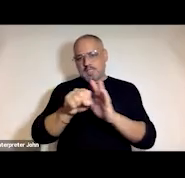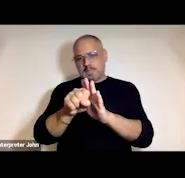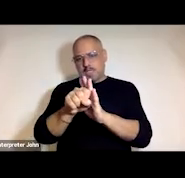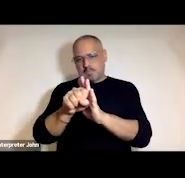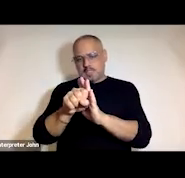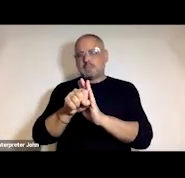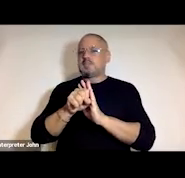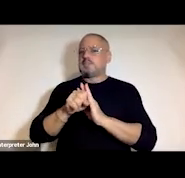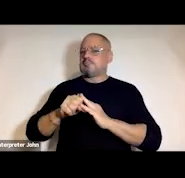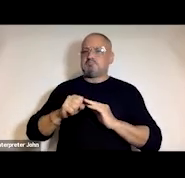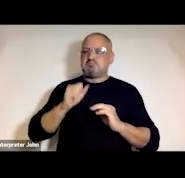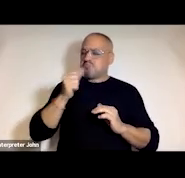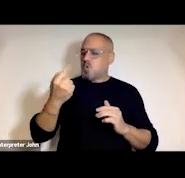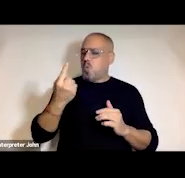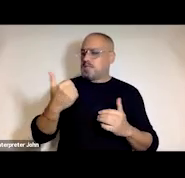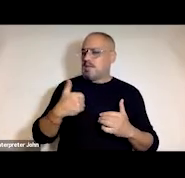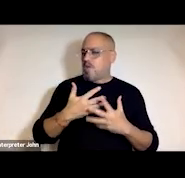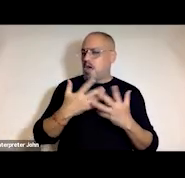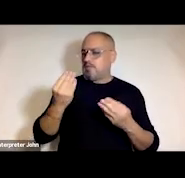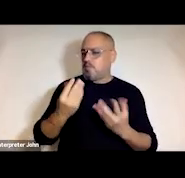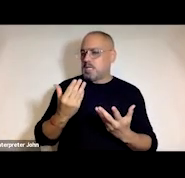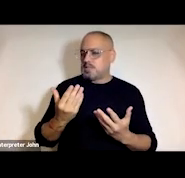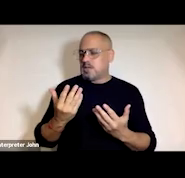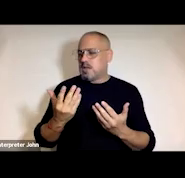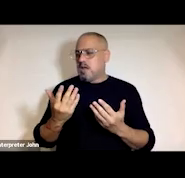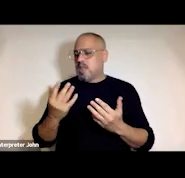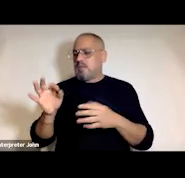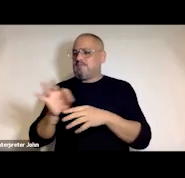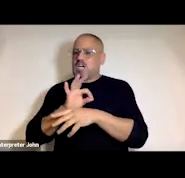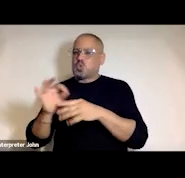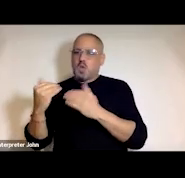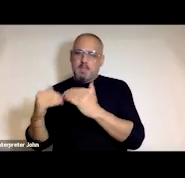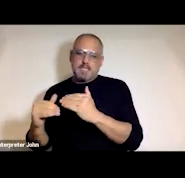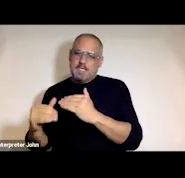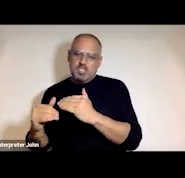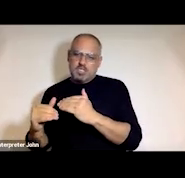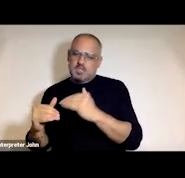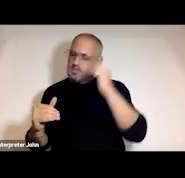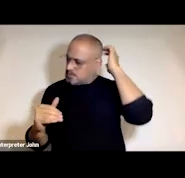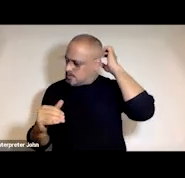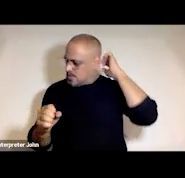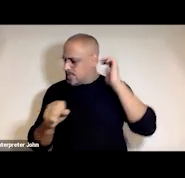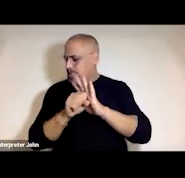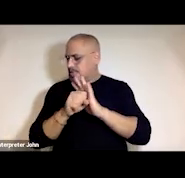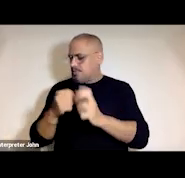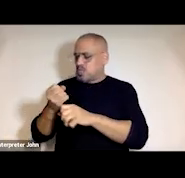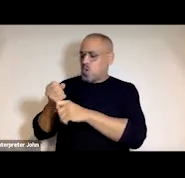but there's not always a ton of information about the functional limitations that the symptoms cause the person.